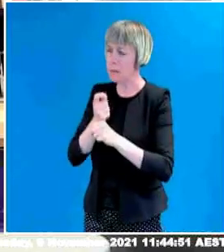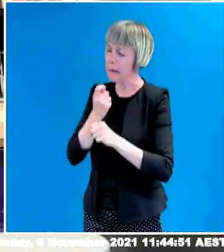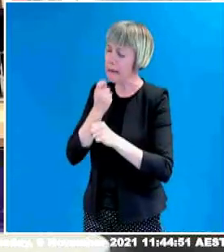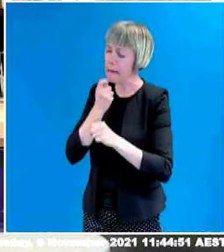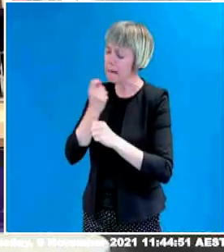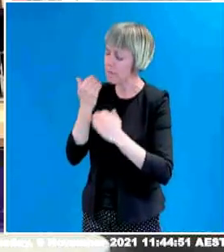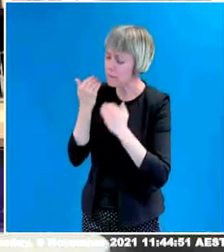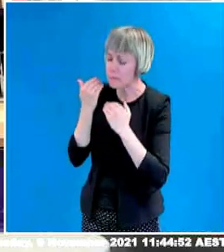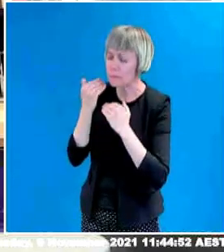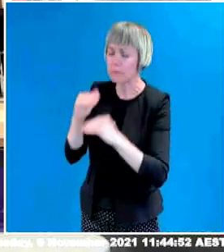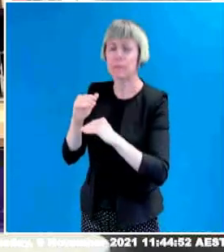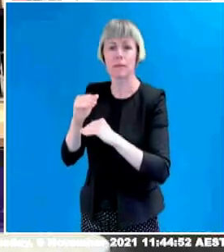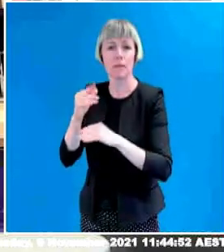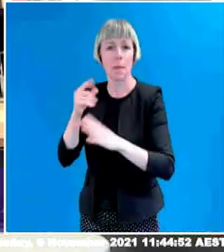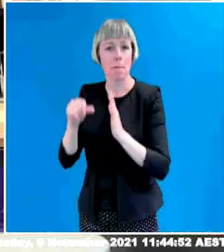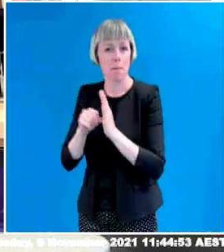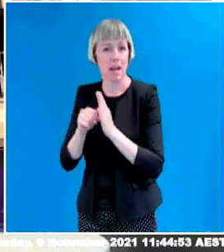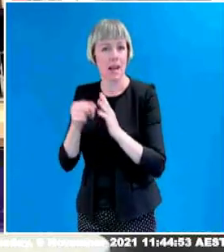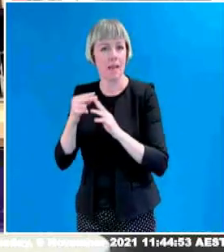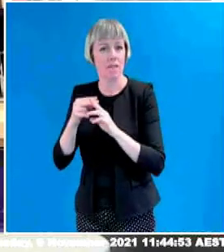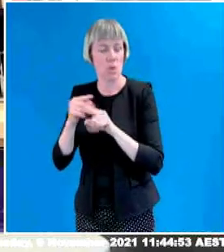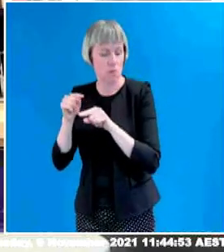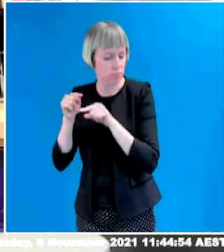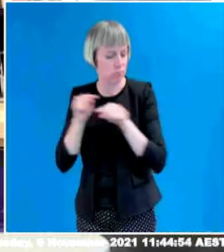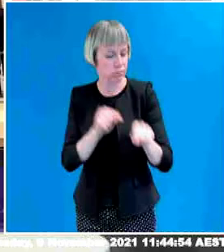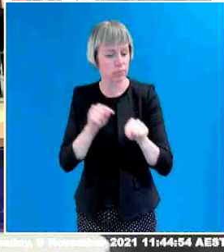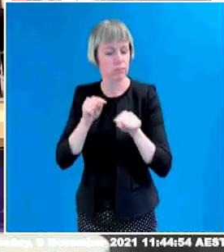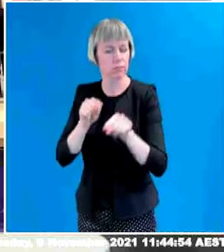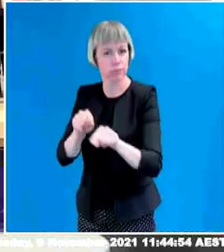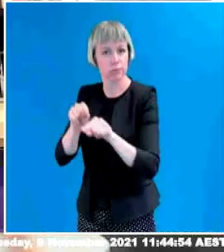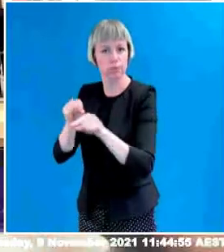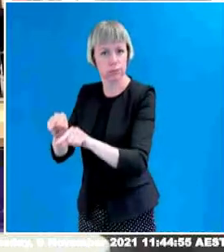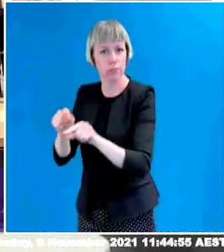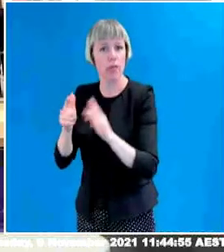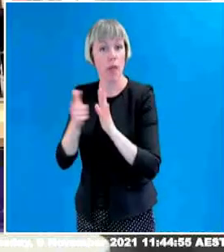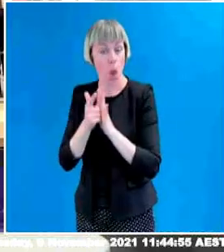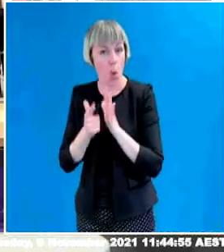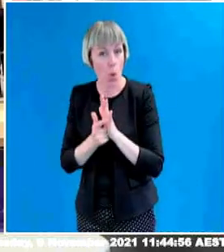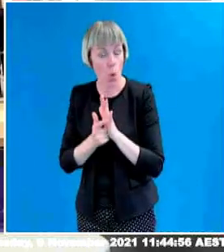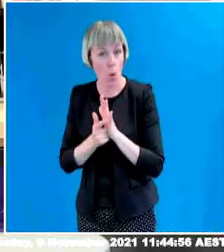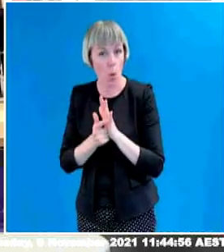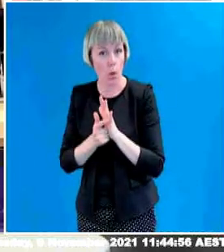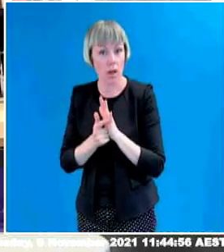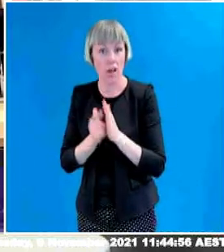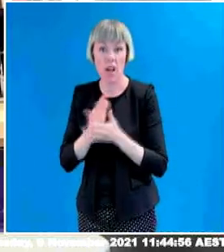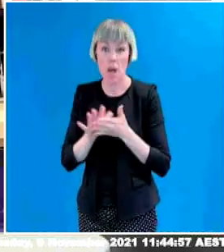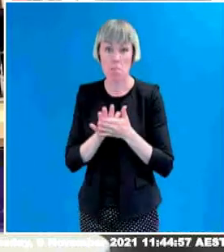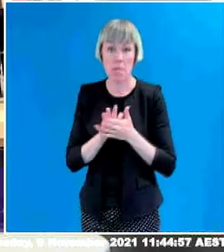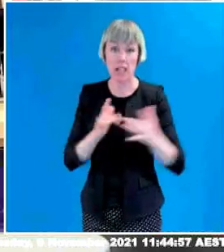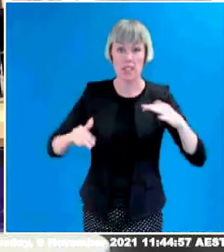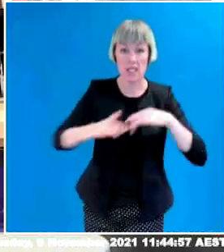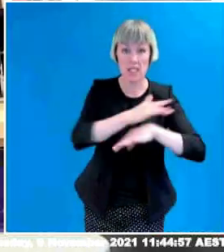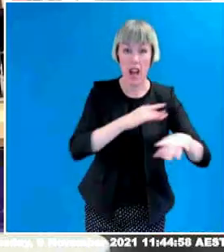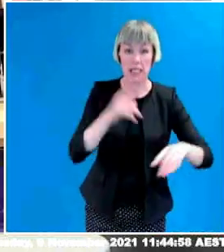The compliance is then largely left to civil society to investigate whether or not companies are responding.